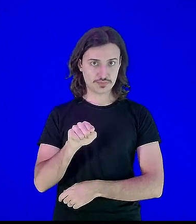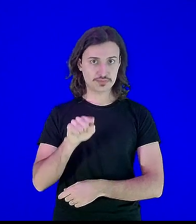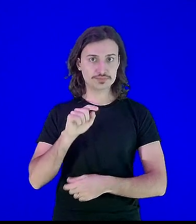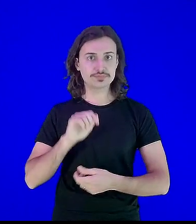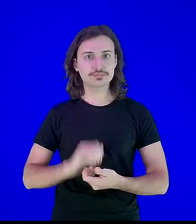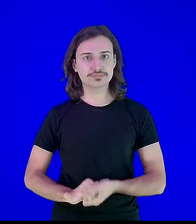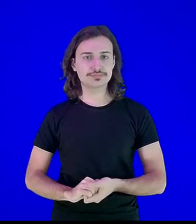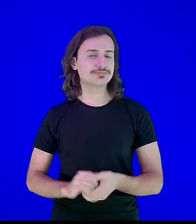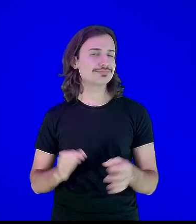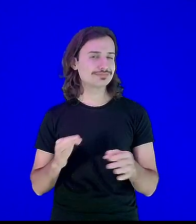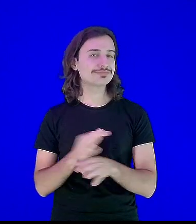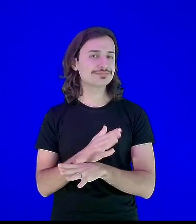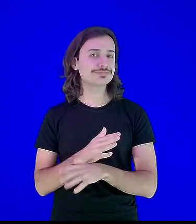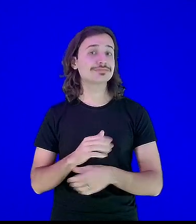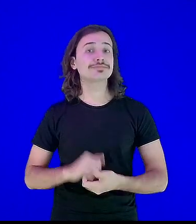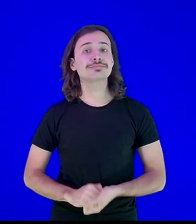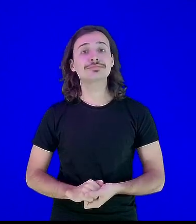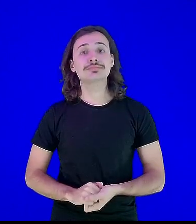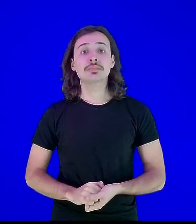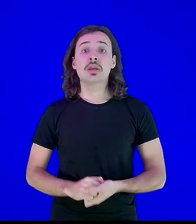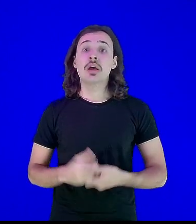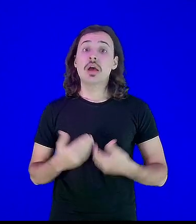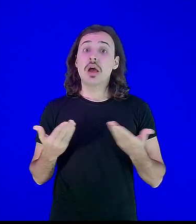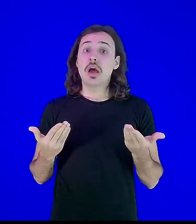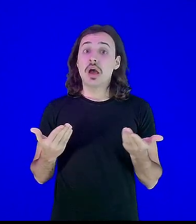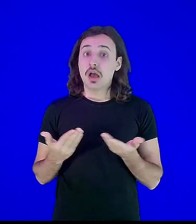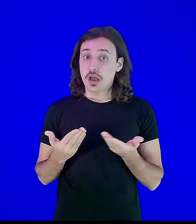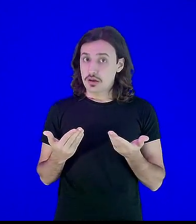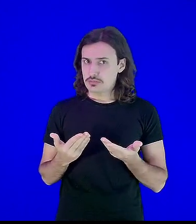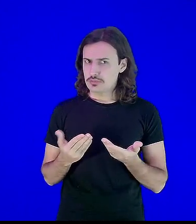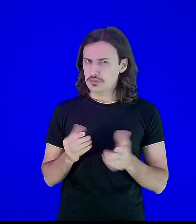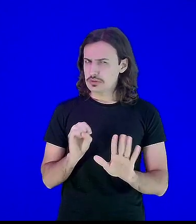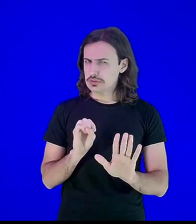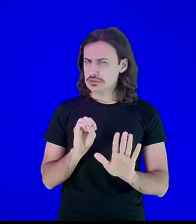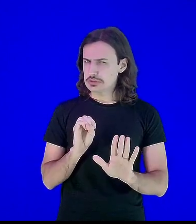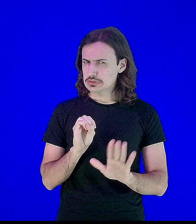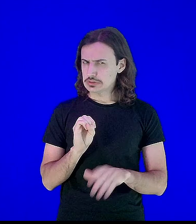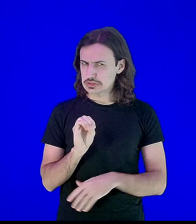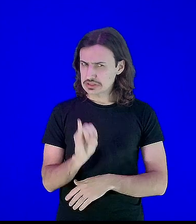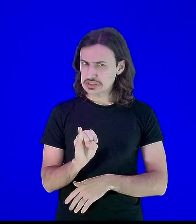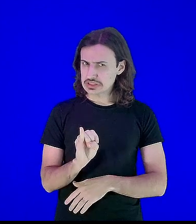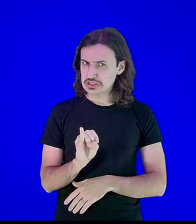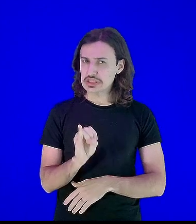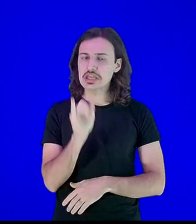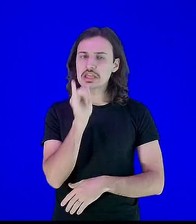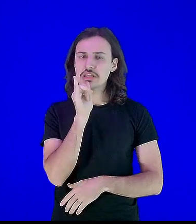now, what if I wanted to do this but, from left to right?